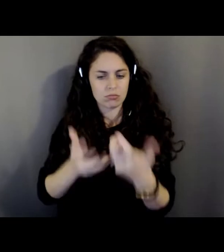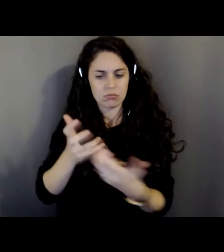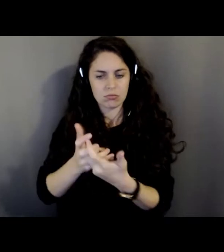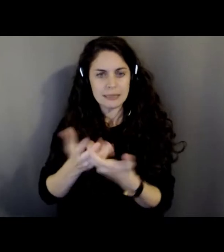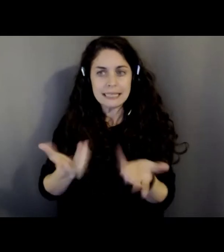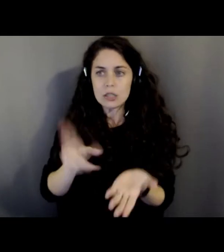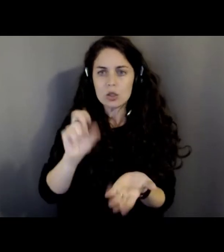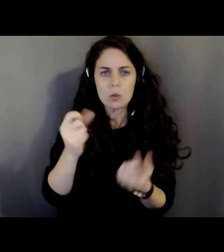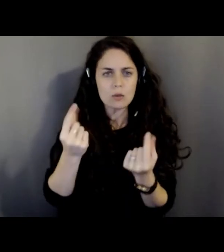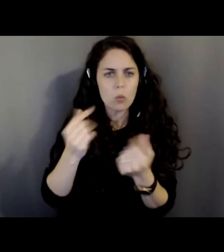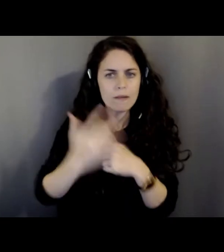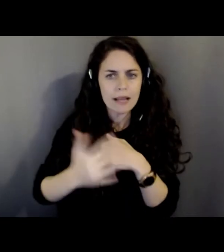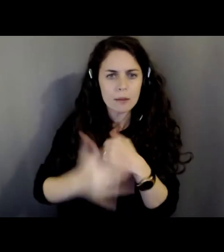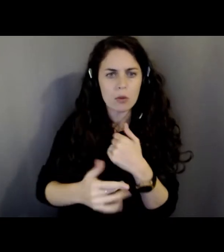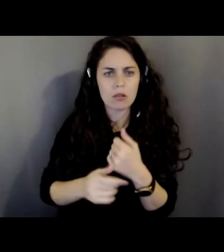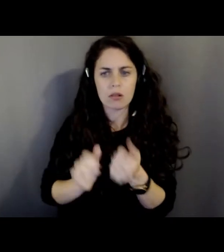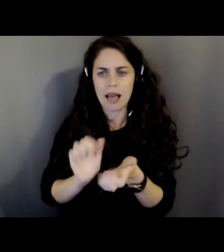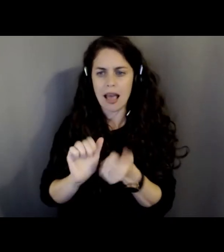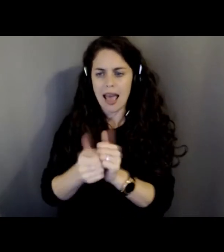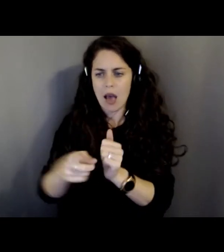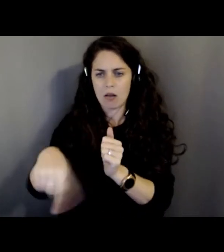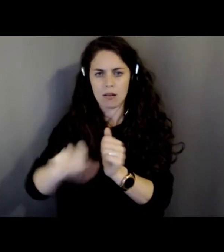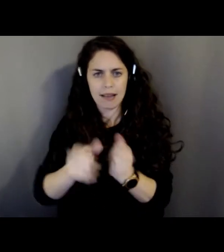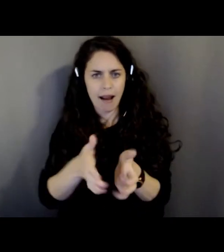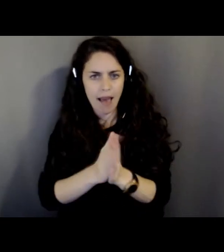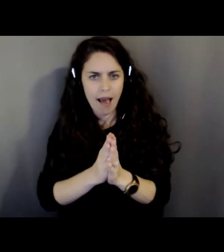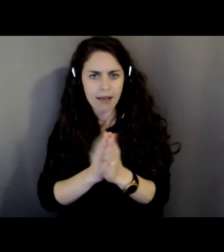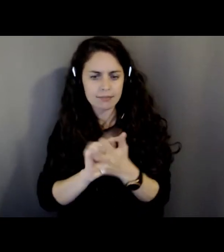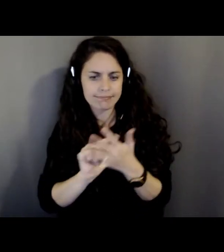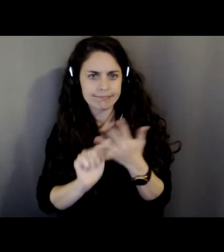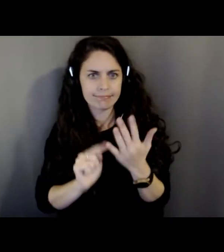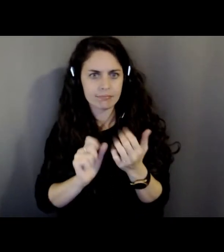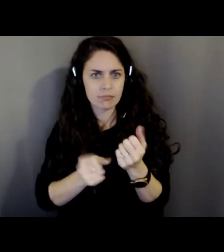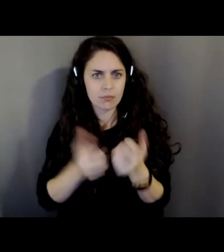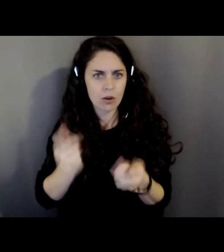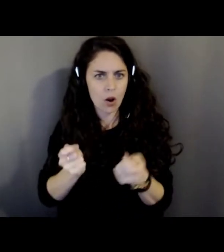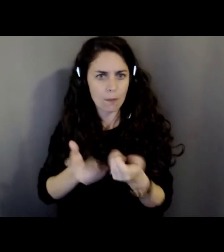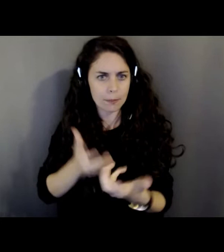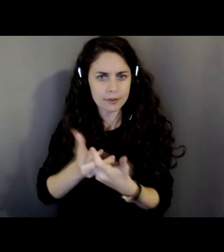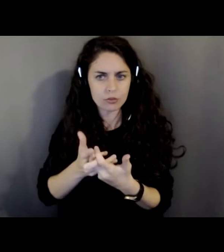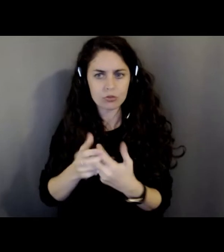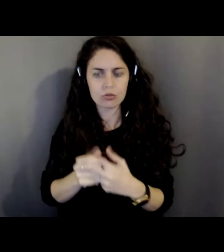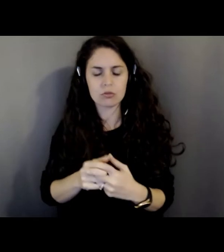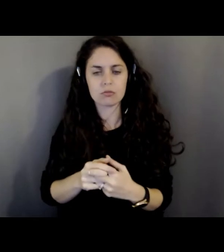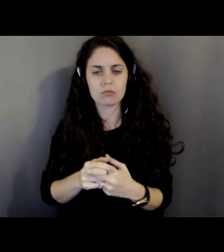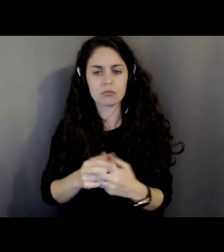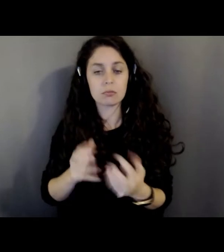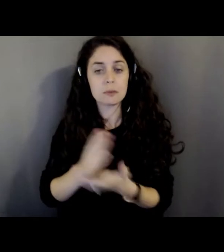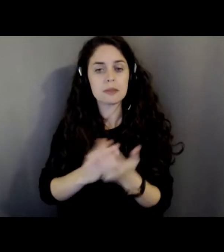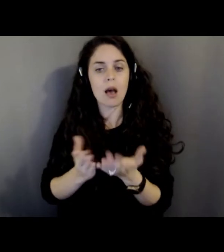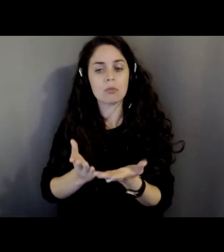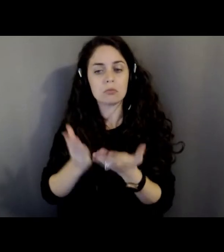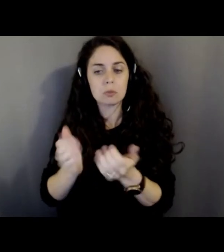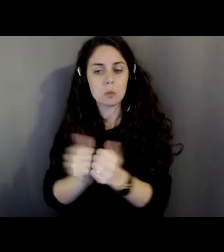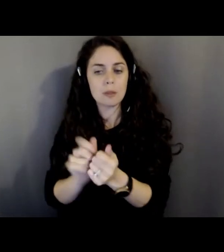how to ask for accommodations, as well as some suggestions on specific accommodations that